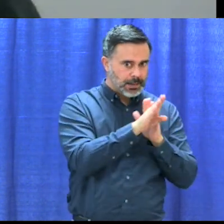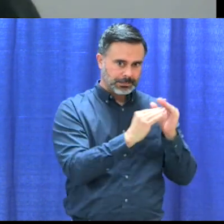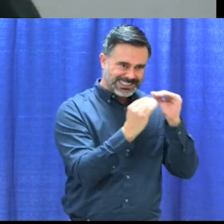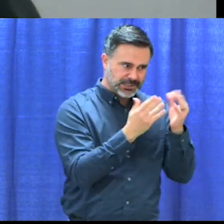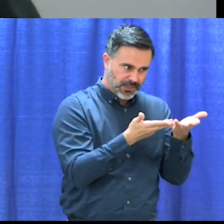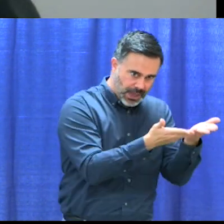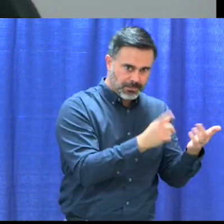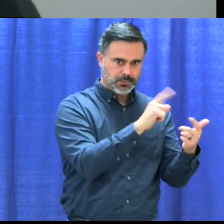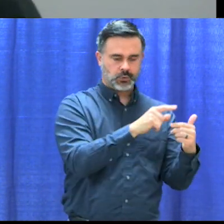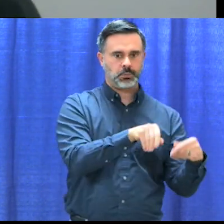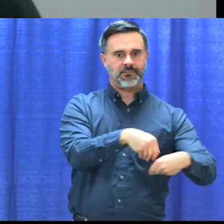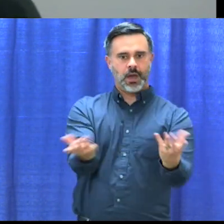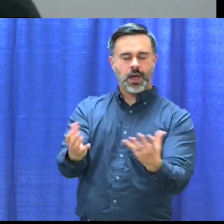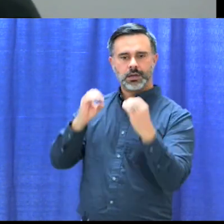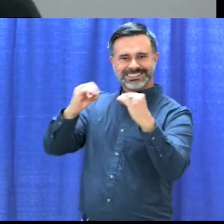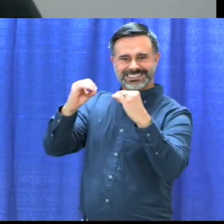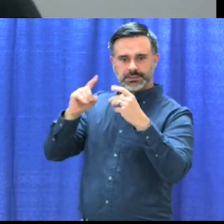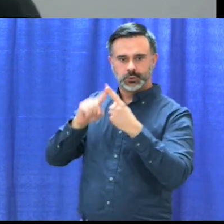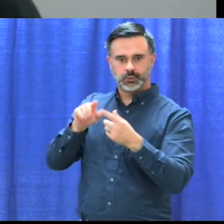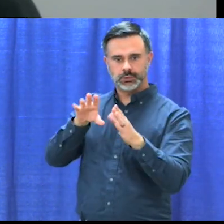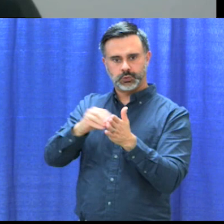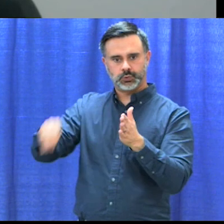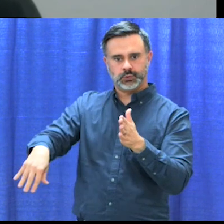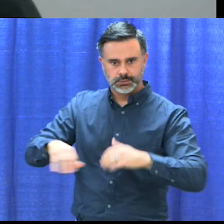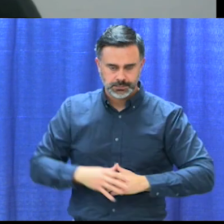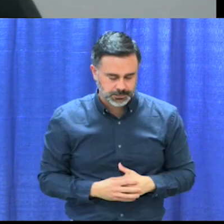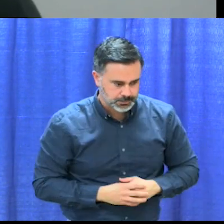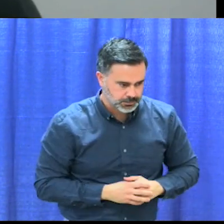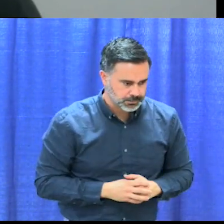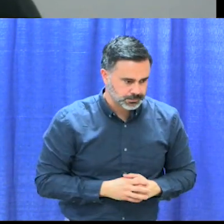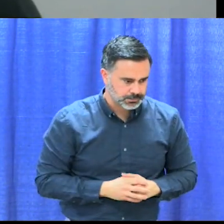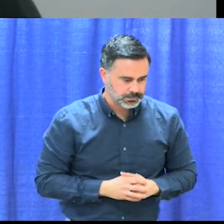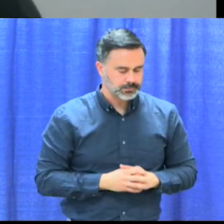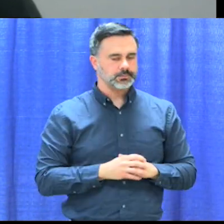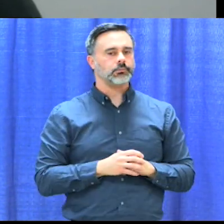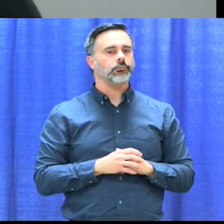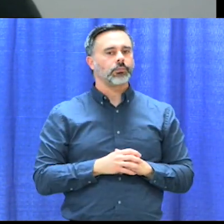bridge this divide and, you know unanticipated situation. So there's that.